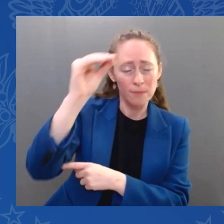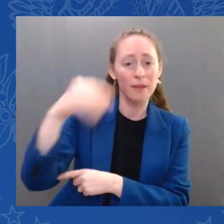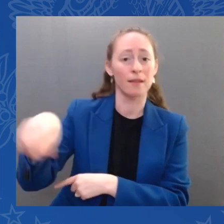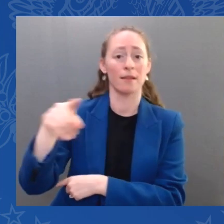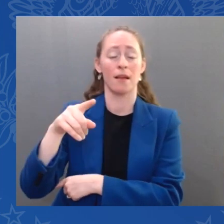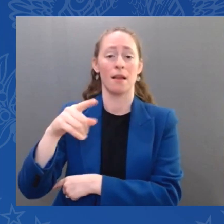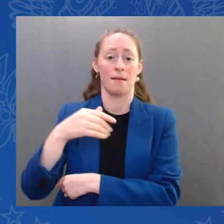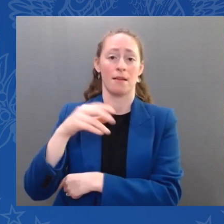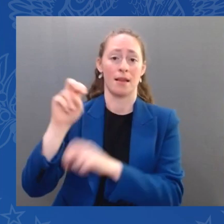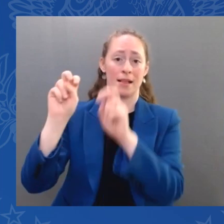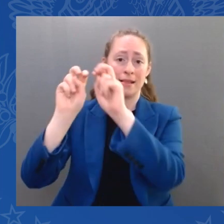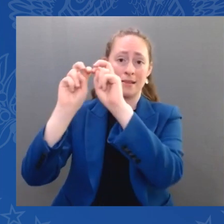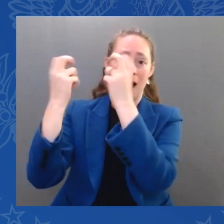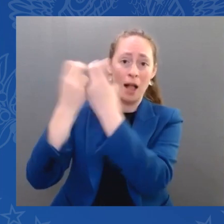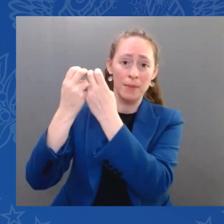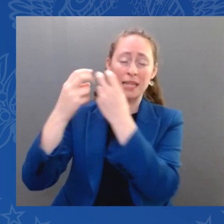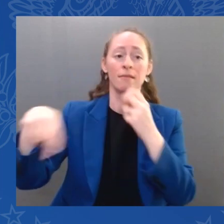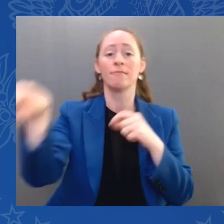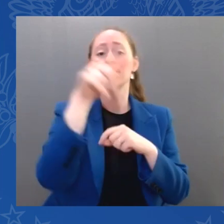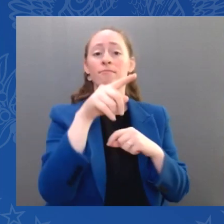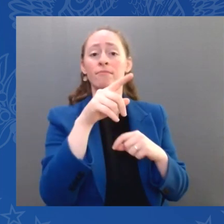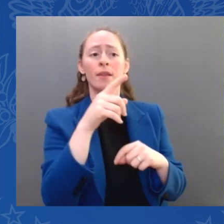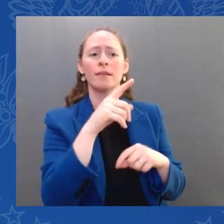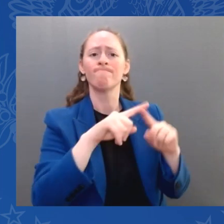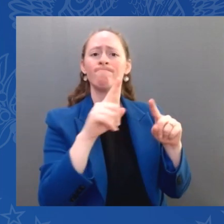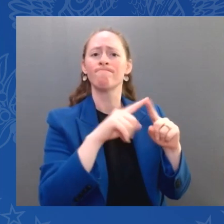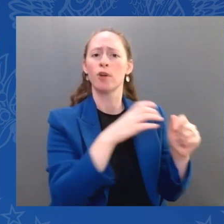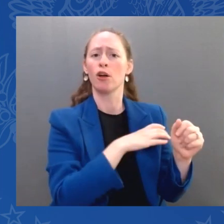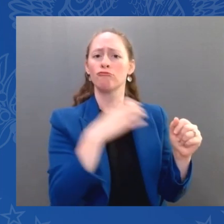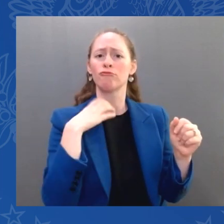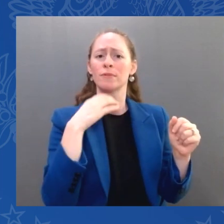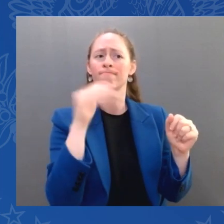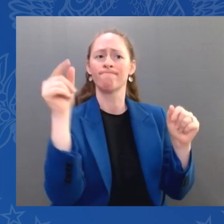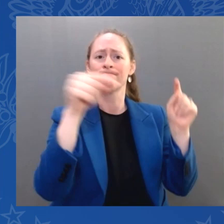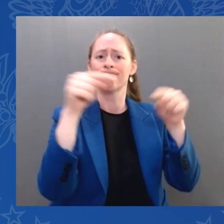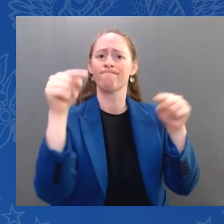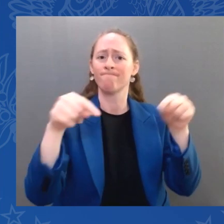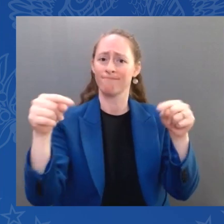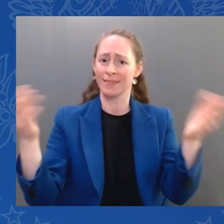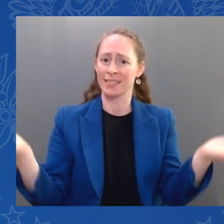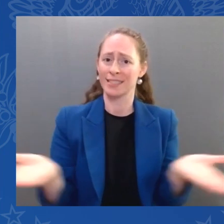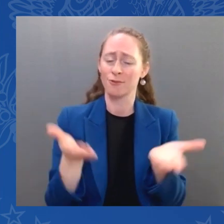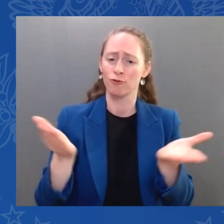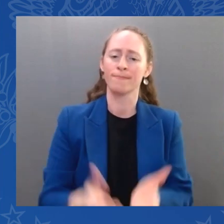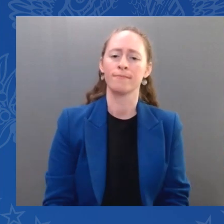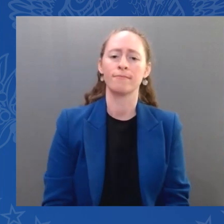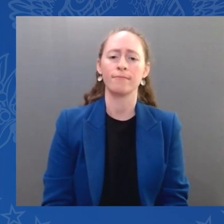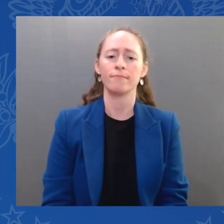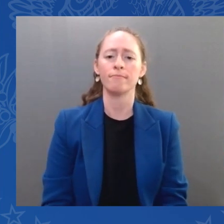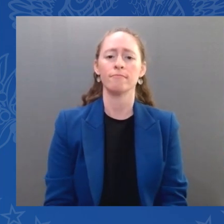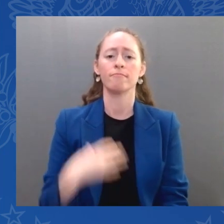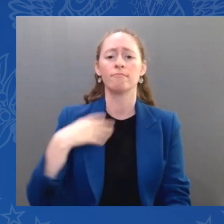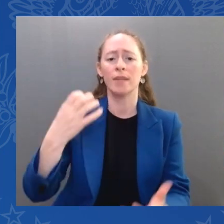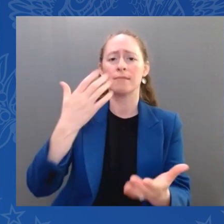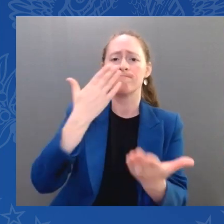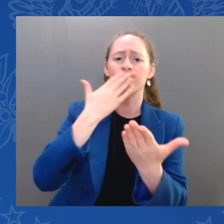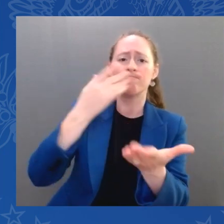I want to particularly thank the Governor of Illinois and the Mayor of Highland Park for being here. We've had -- -- no, I mean it sincerely.